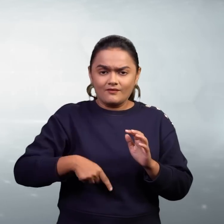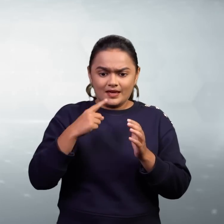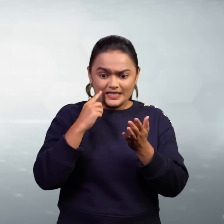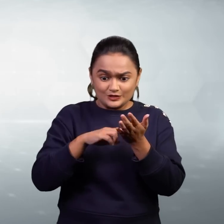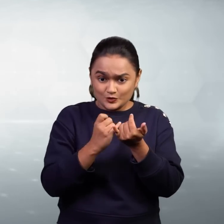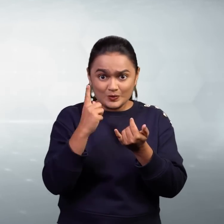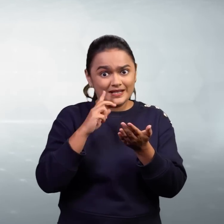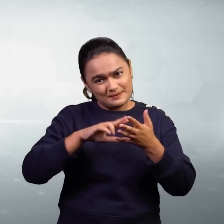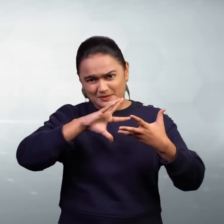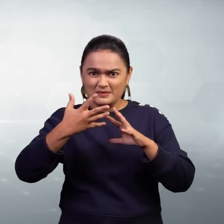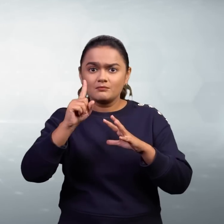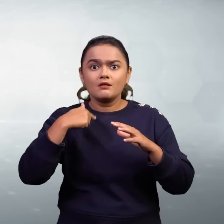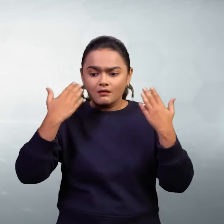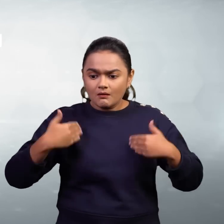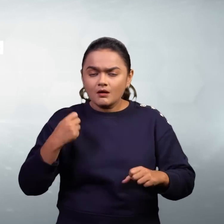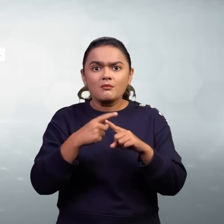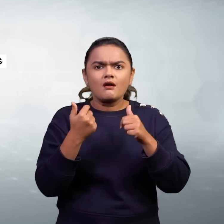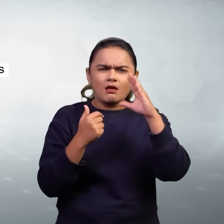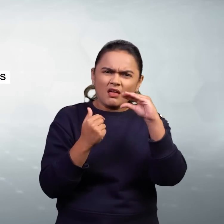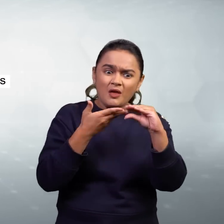But that insulin is either insufficient